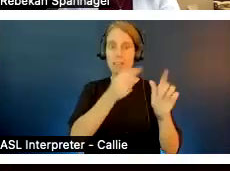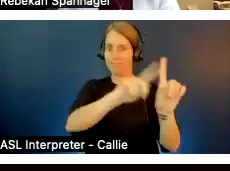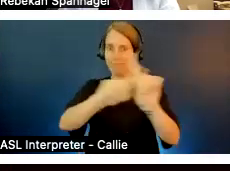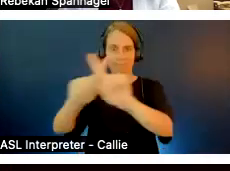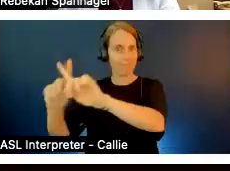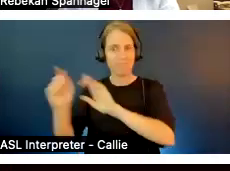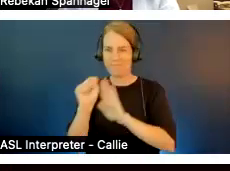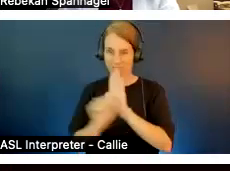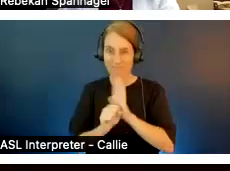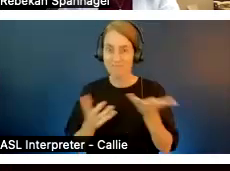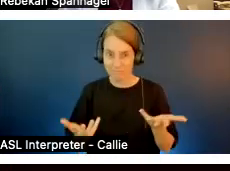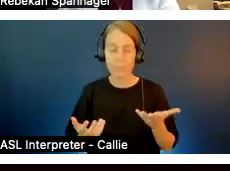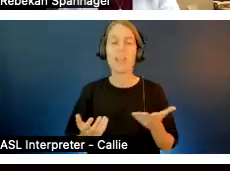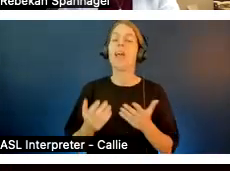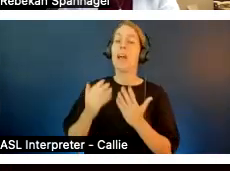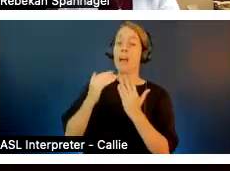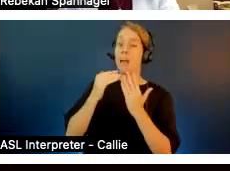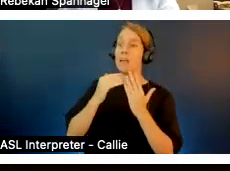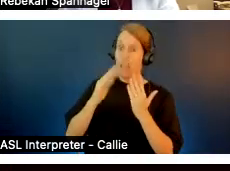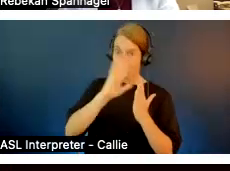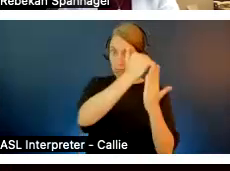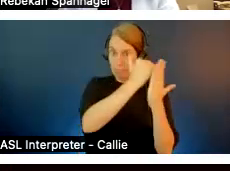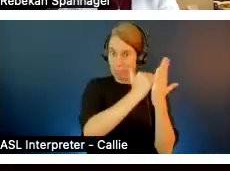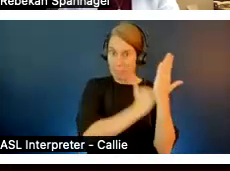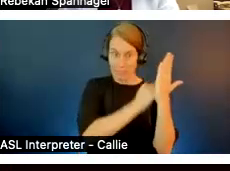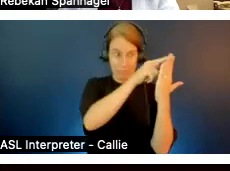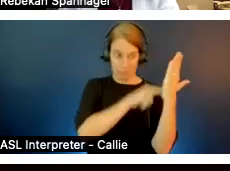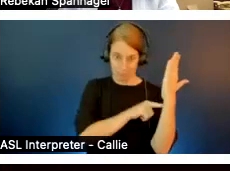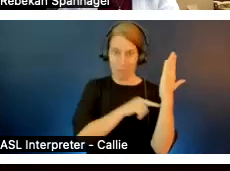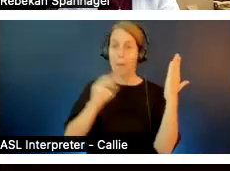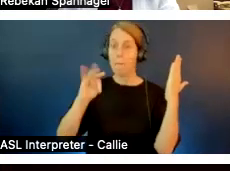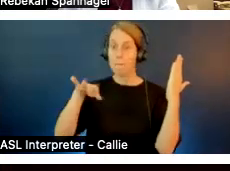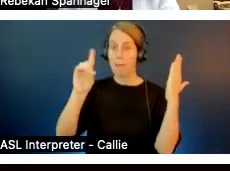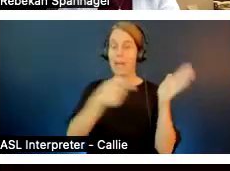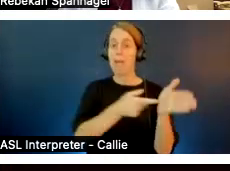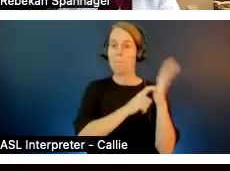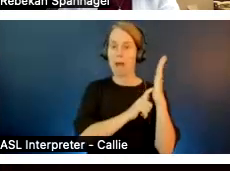that have to be provided by every state who has a medicaid plan or a medicaid program